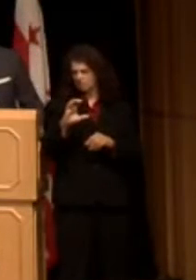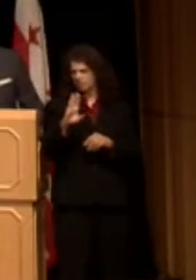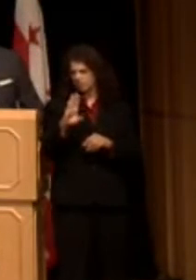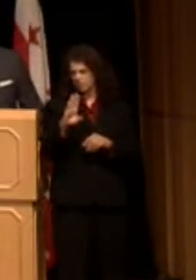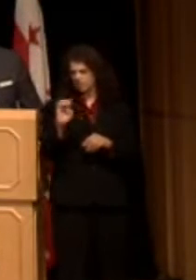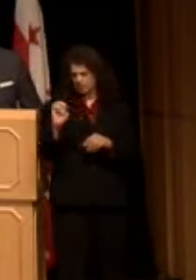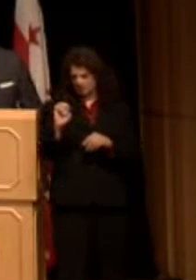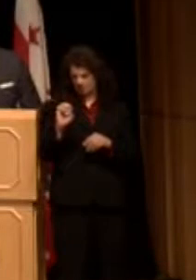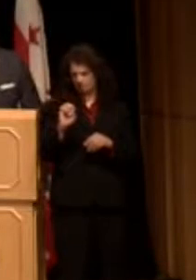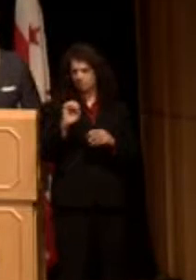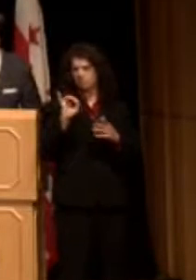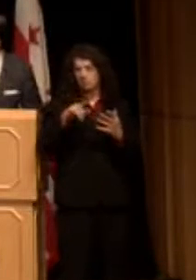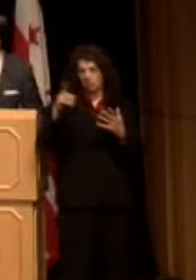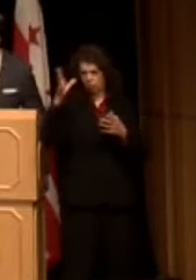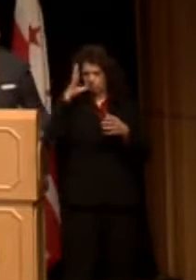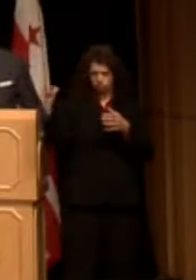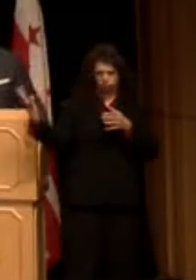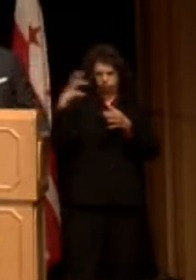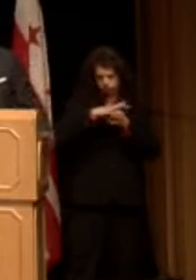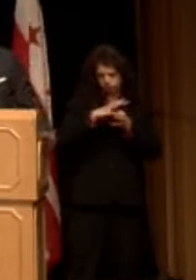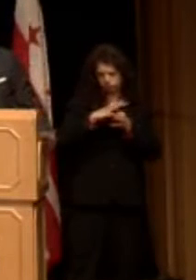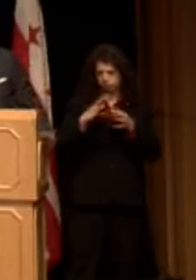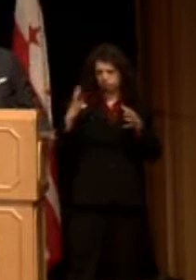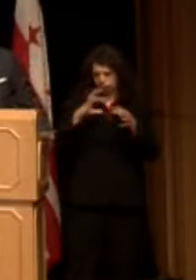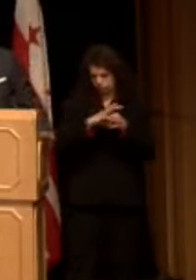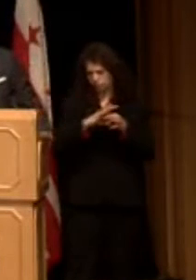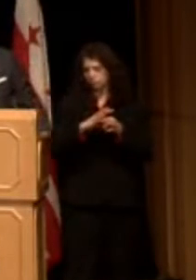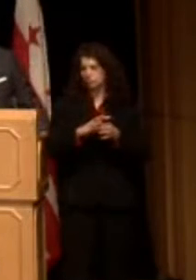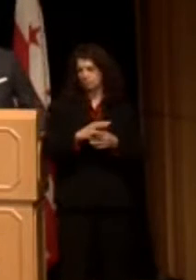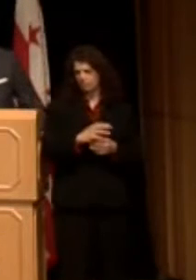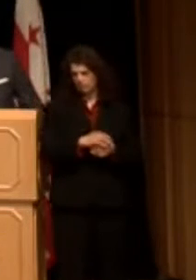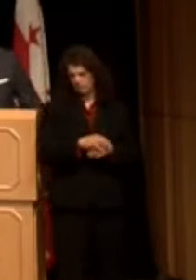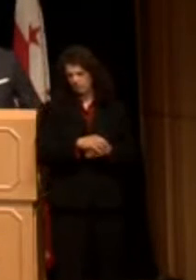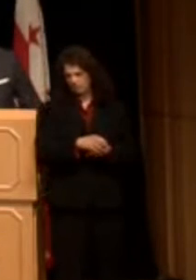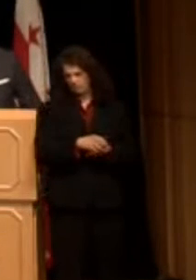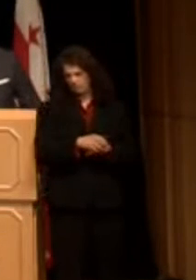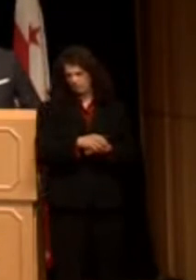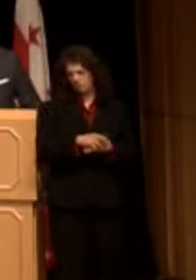THE OUR RFP PROCESS USES A SERIES OF COMMUNITY MEETINGS AND